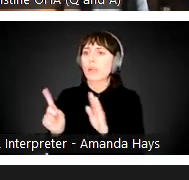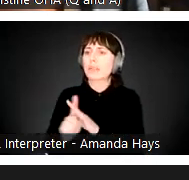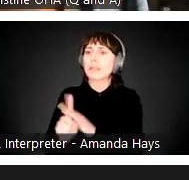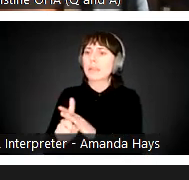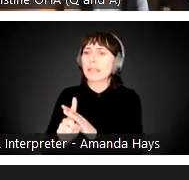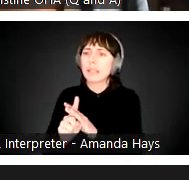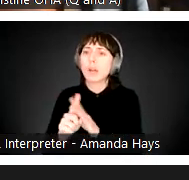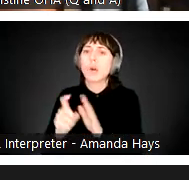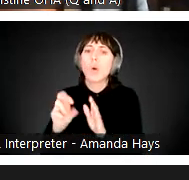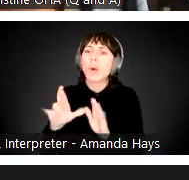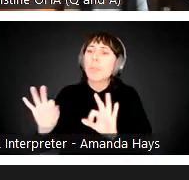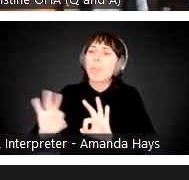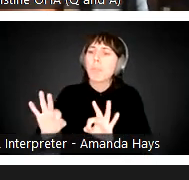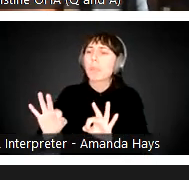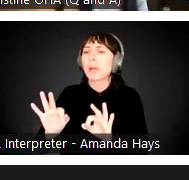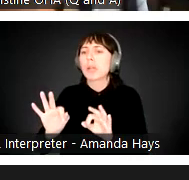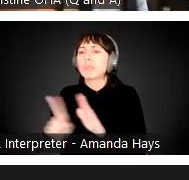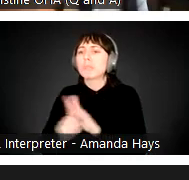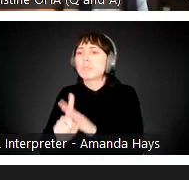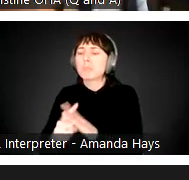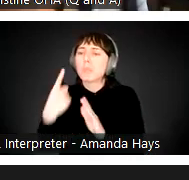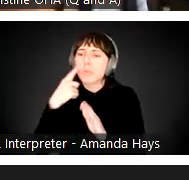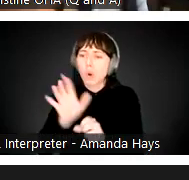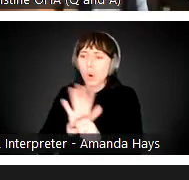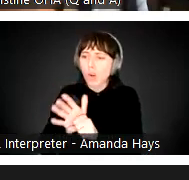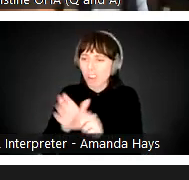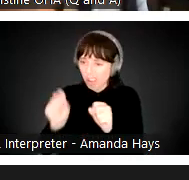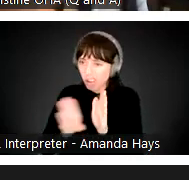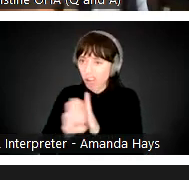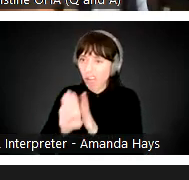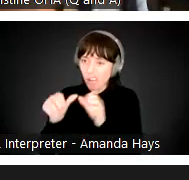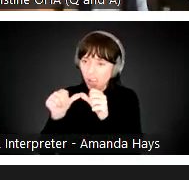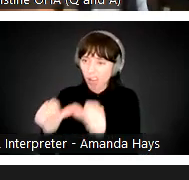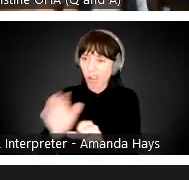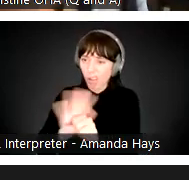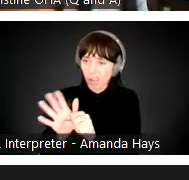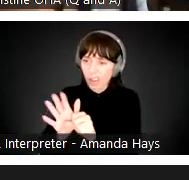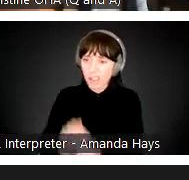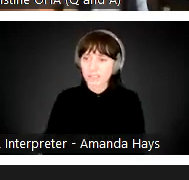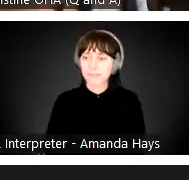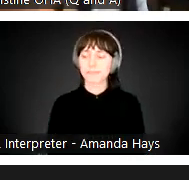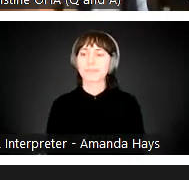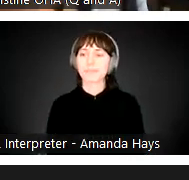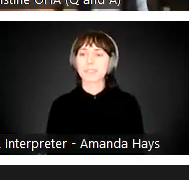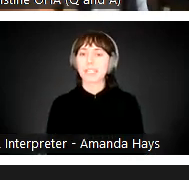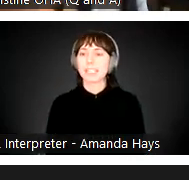symptoms for COVID? Absolutely. Absolutely. I think that, again,